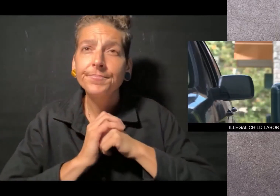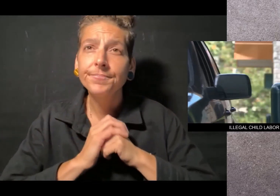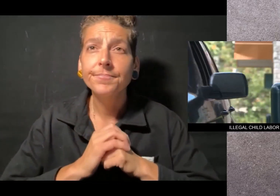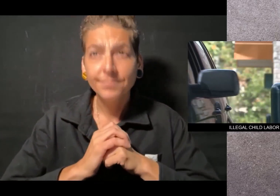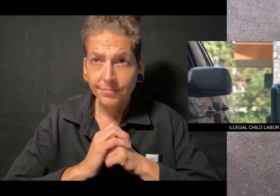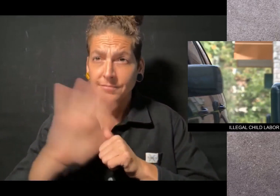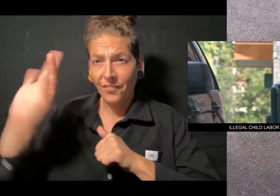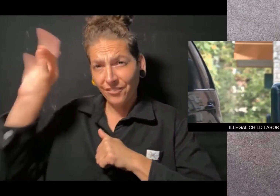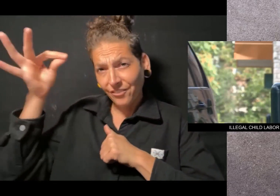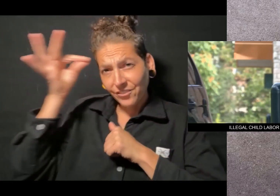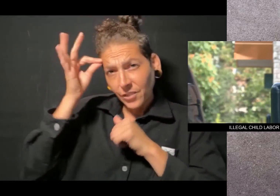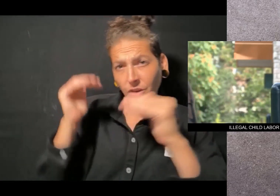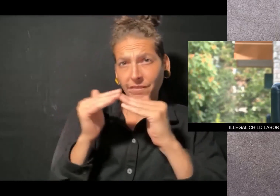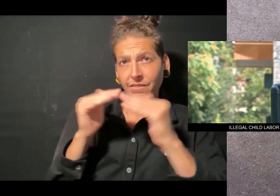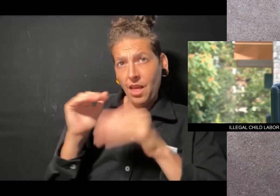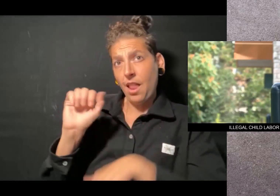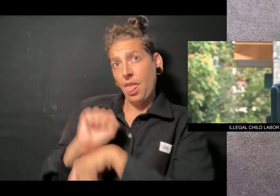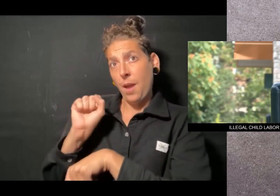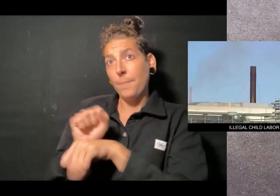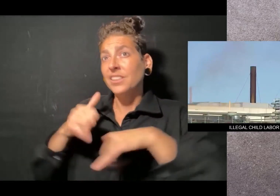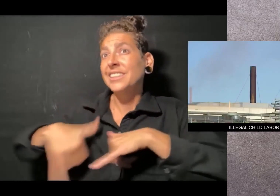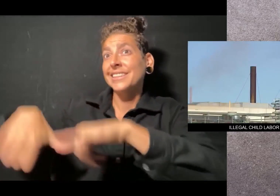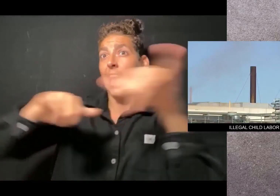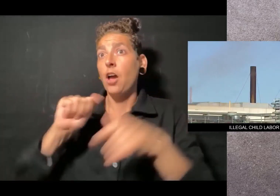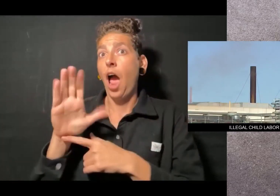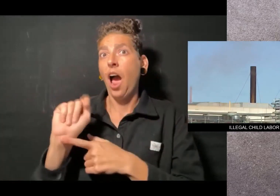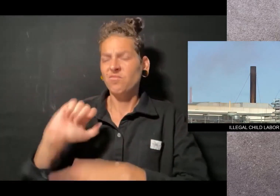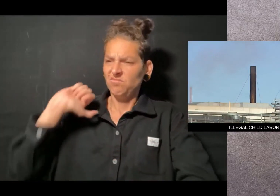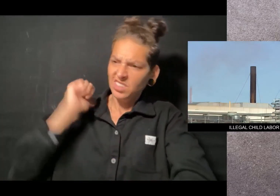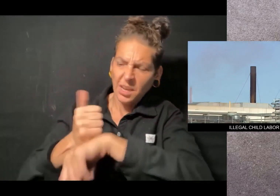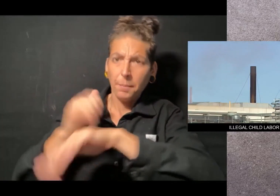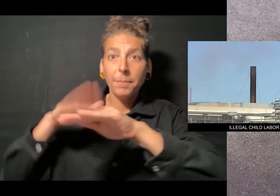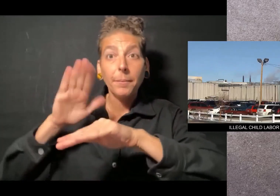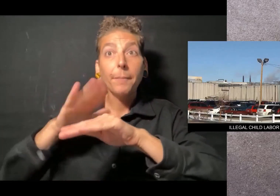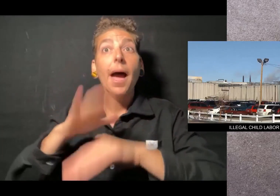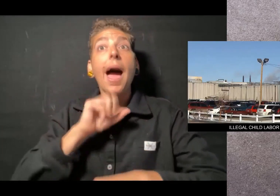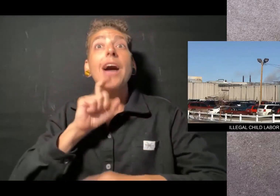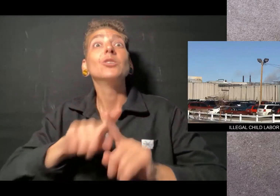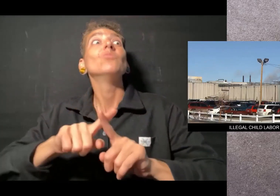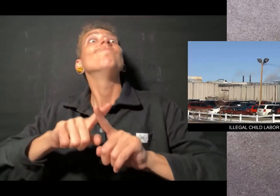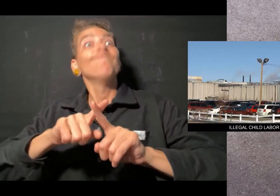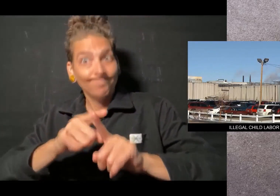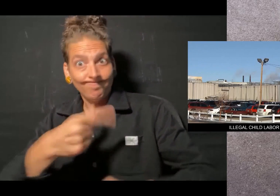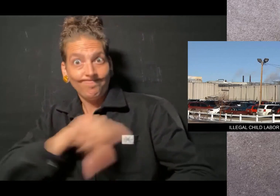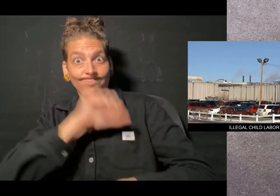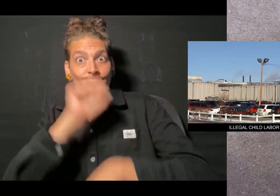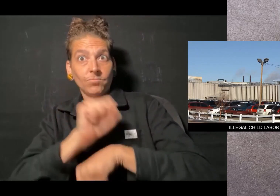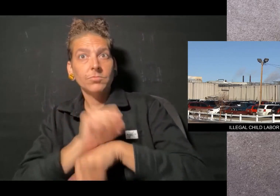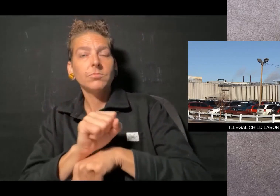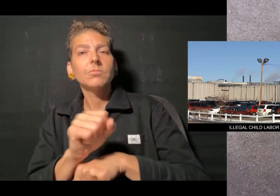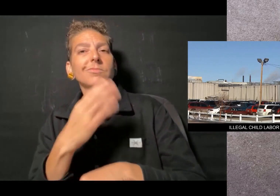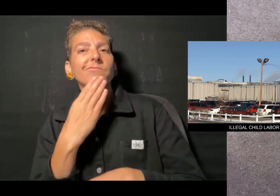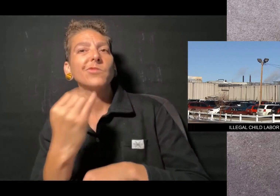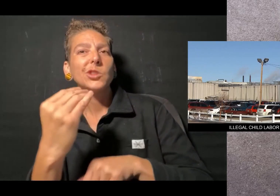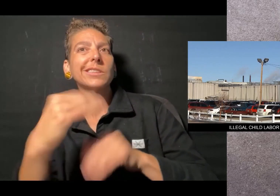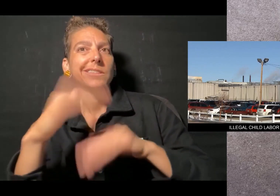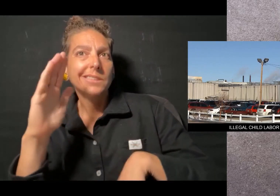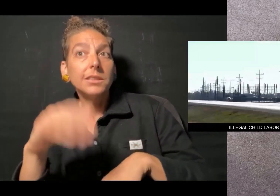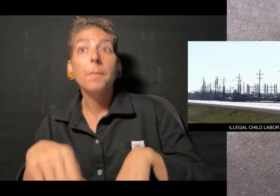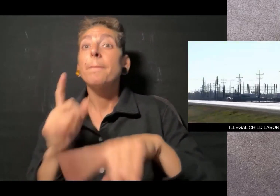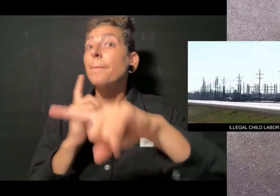pay the federal labor law standards act sets the minimum age for most employment at 14